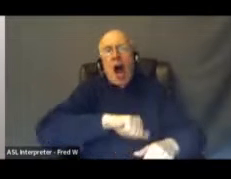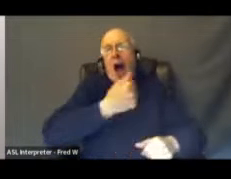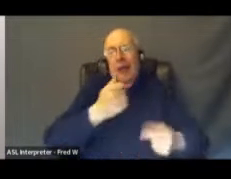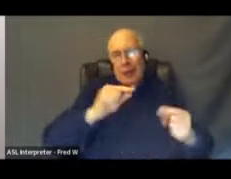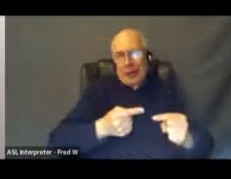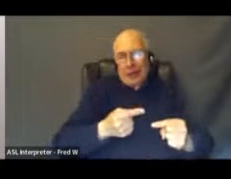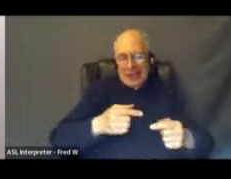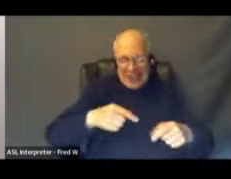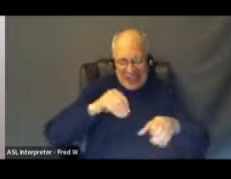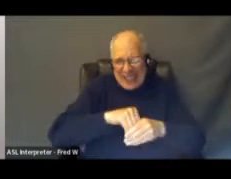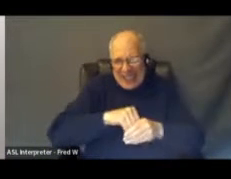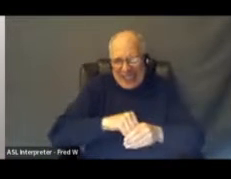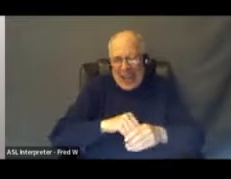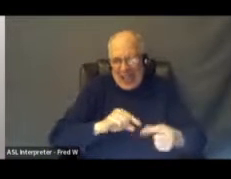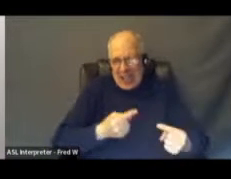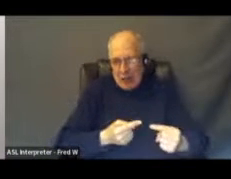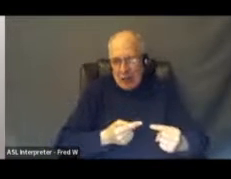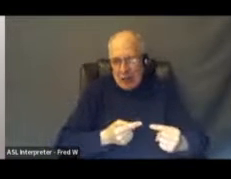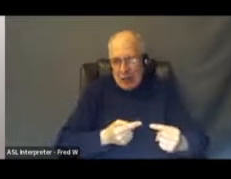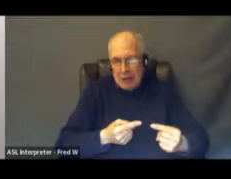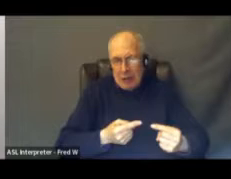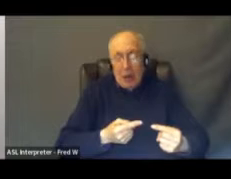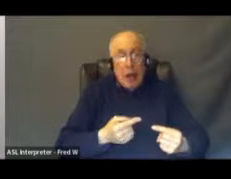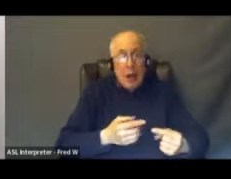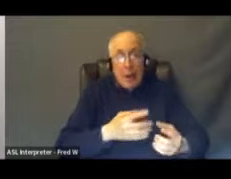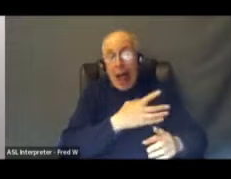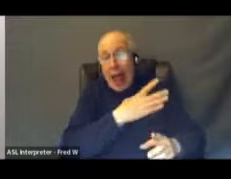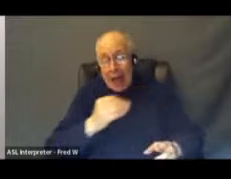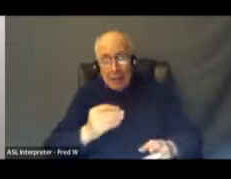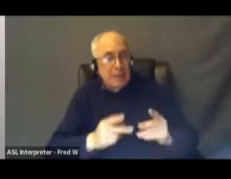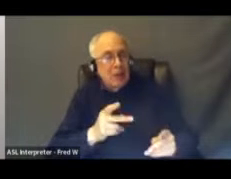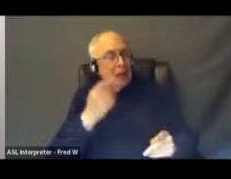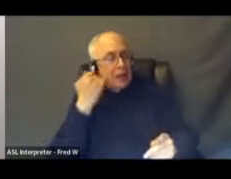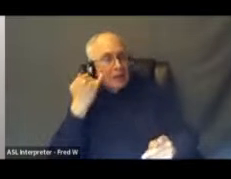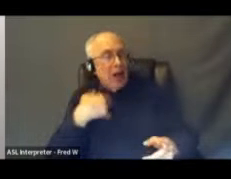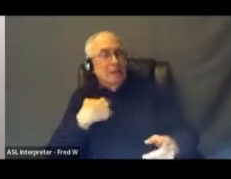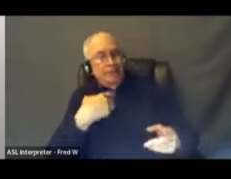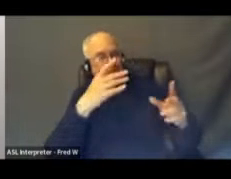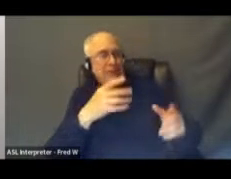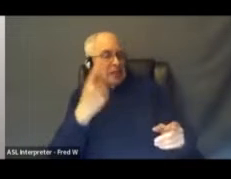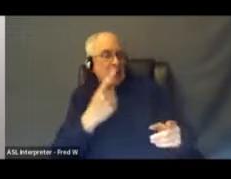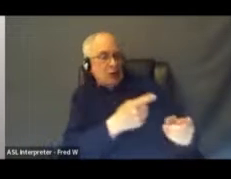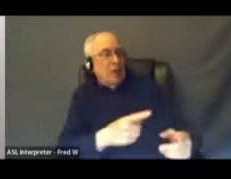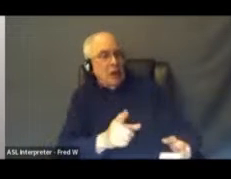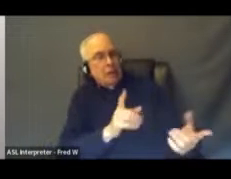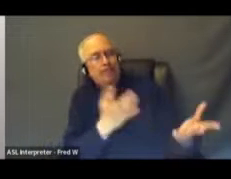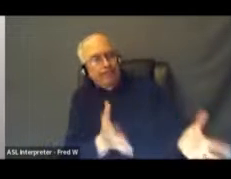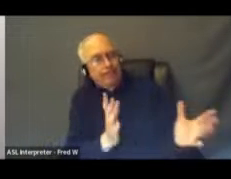survivors, if I say, Oh, you've screened, potentially positive for a non traumatic brain injury, I've seen visceral